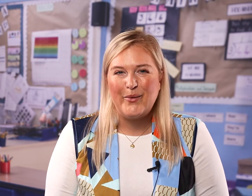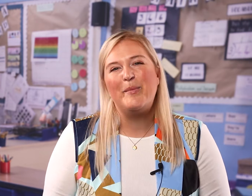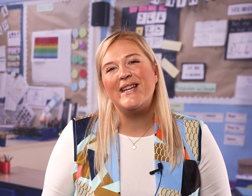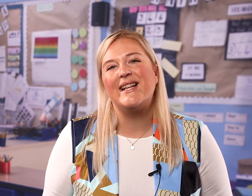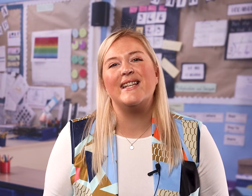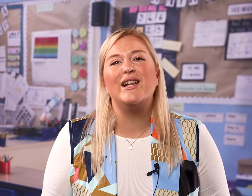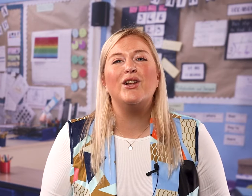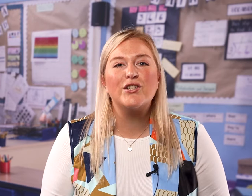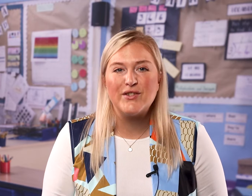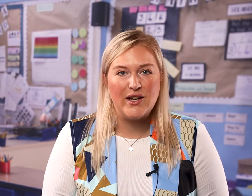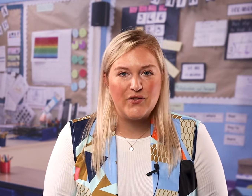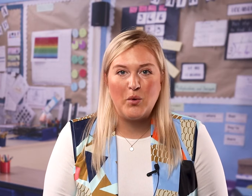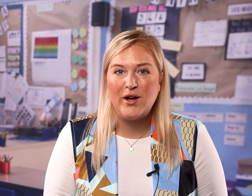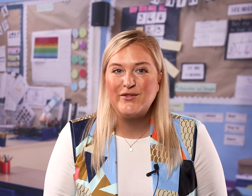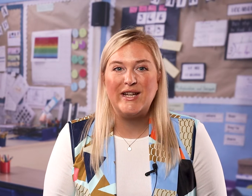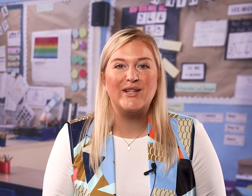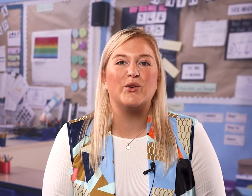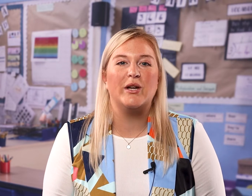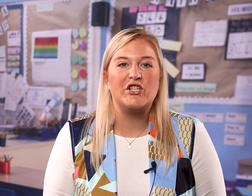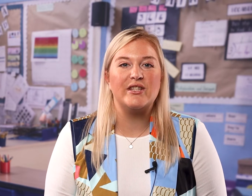While BSL has a lot of signs for words, feelings or questions,